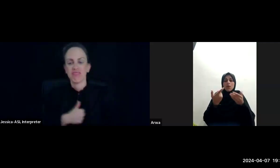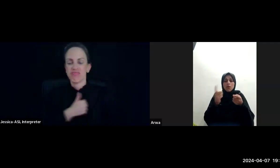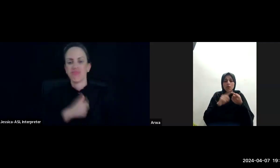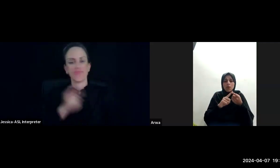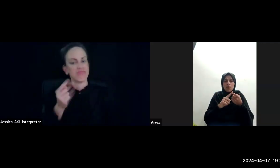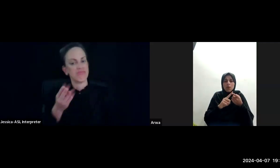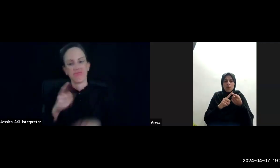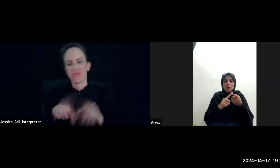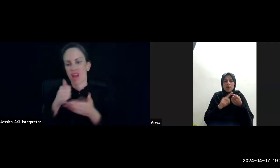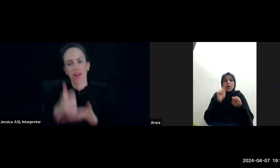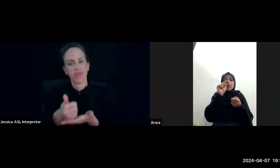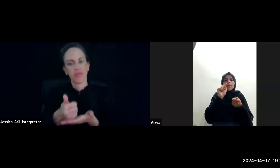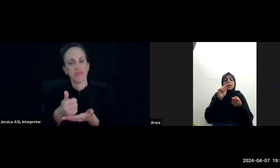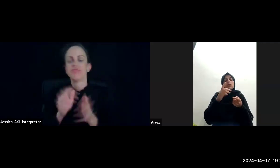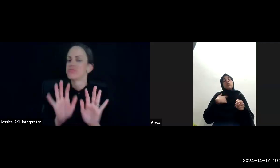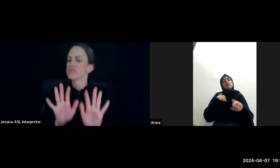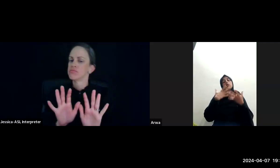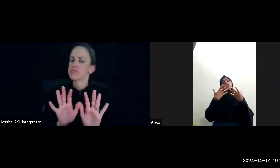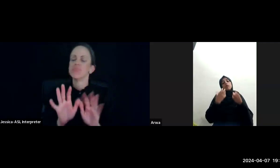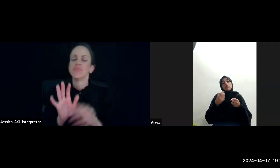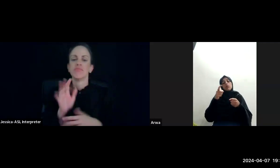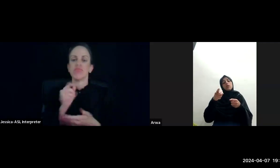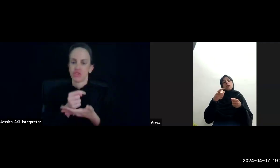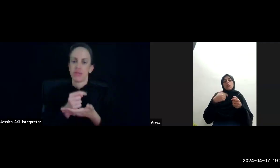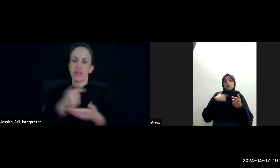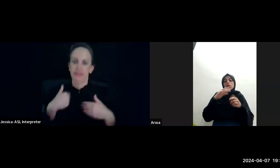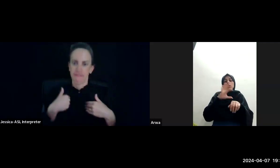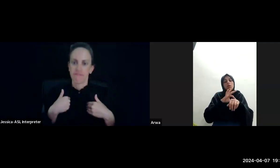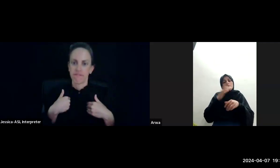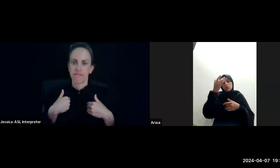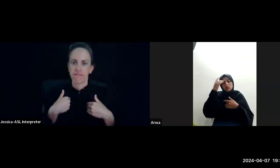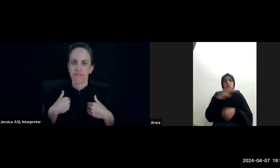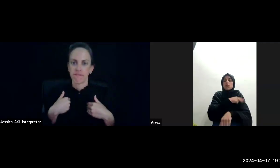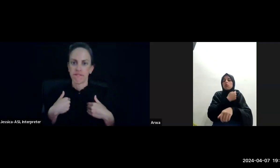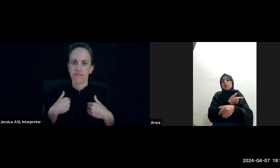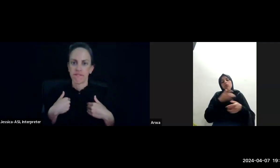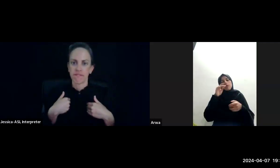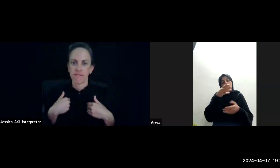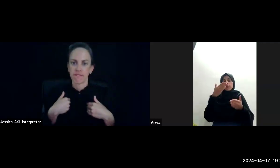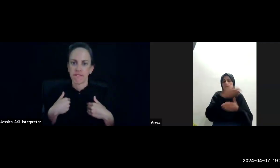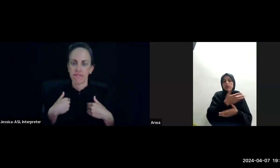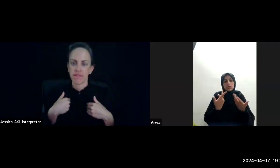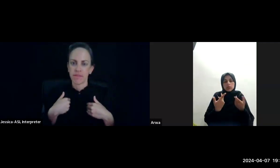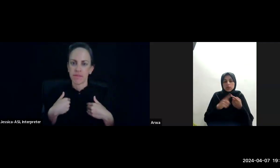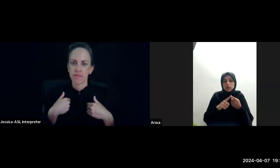course from treatment point point of view what they say is right okay. Today there's nothing